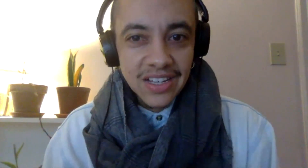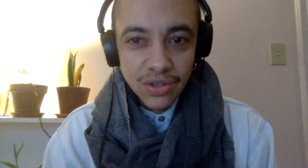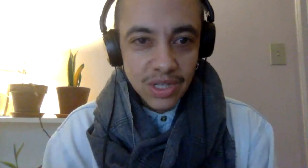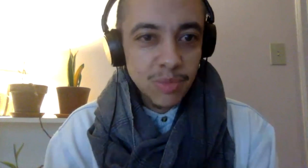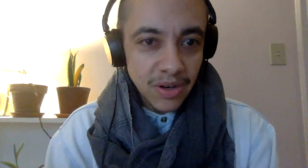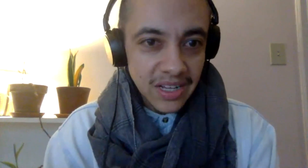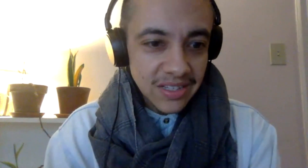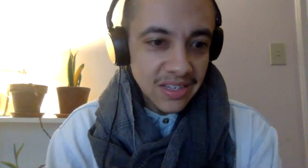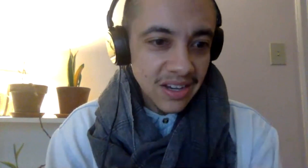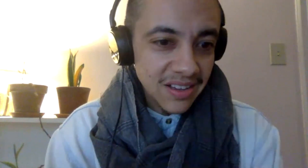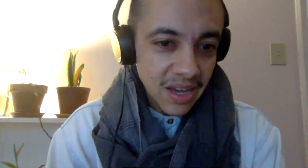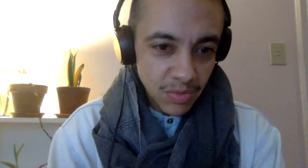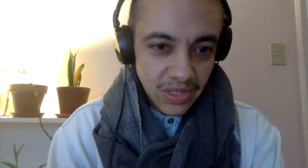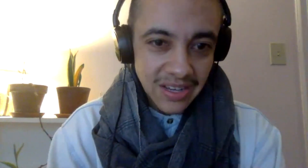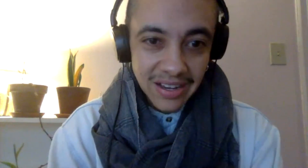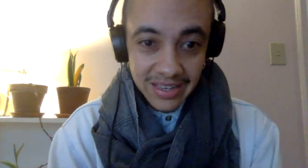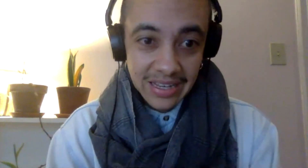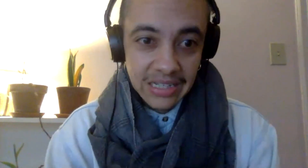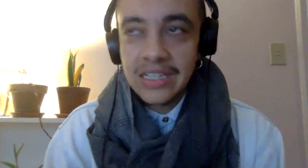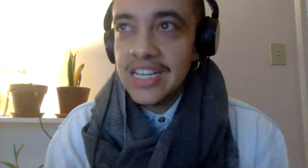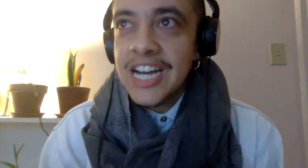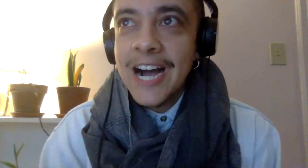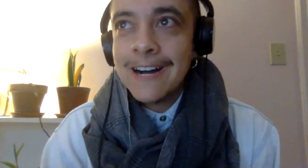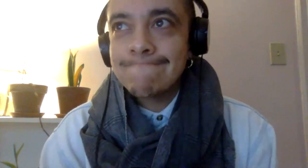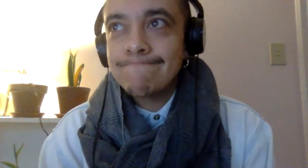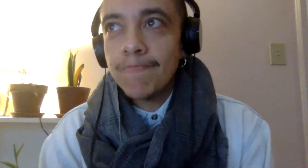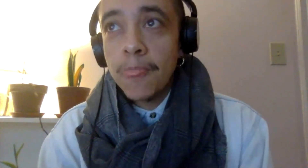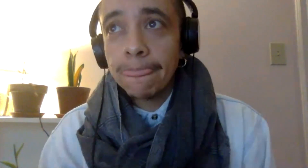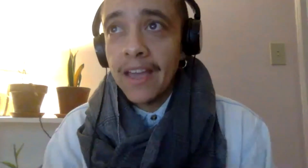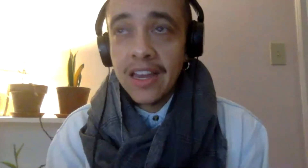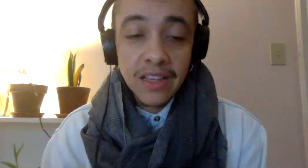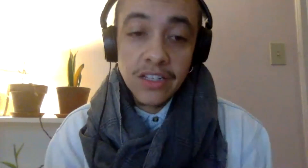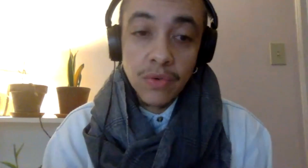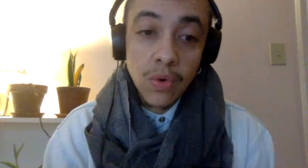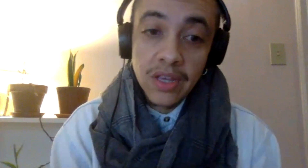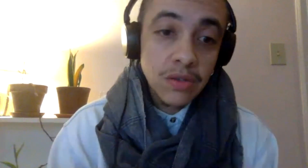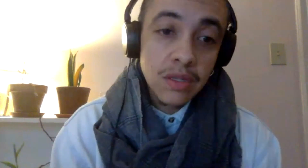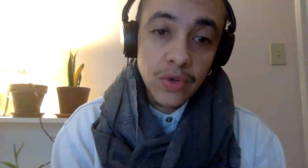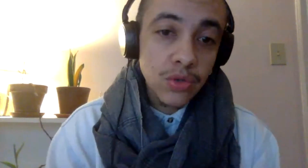to experience that music again And I would like to orient you to the virtual